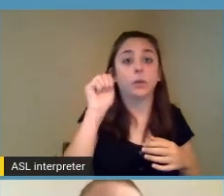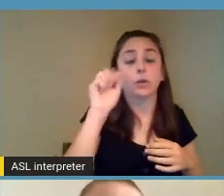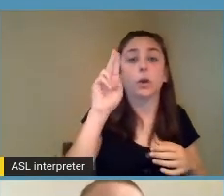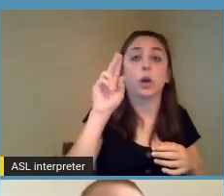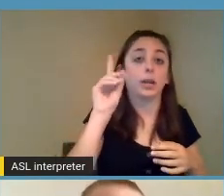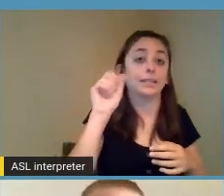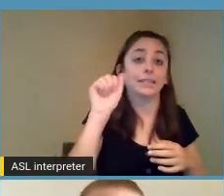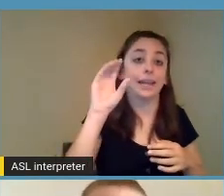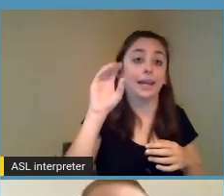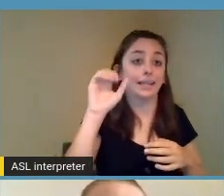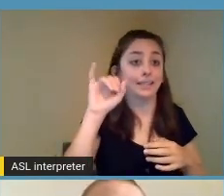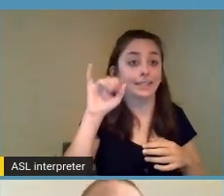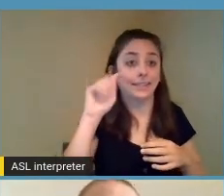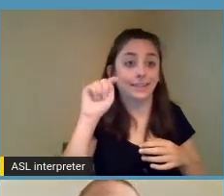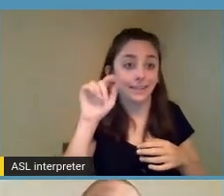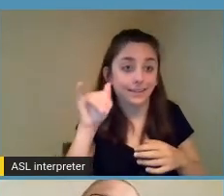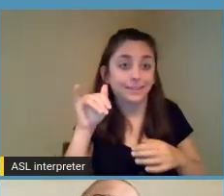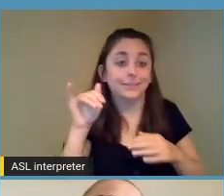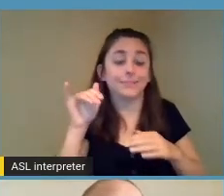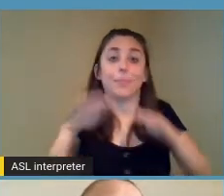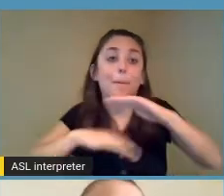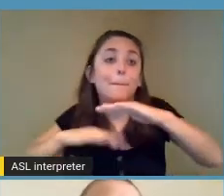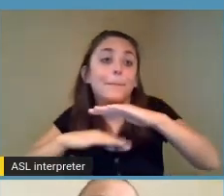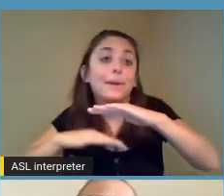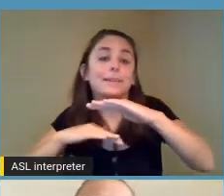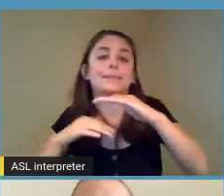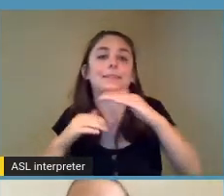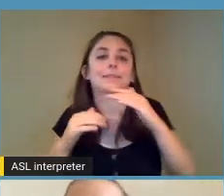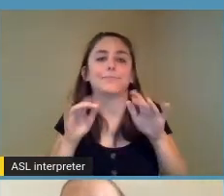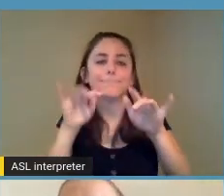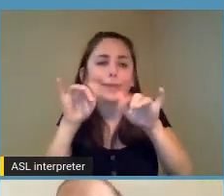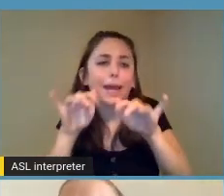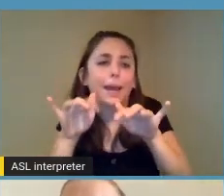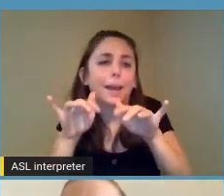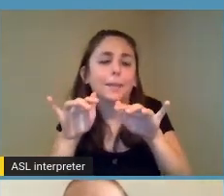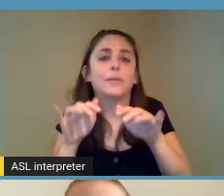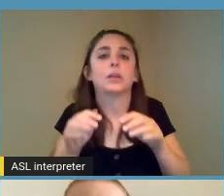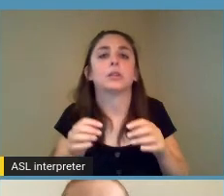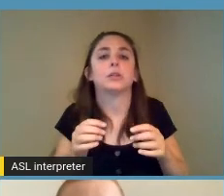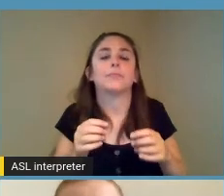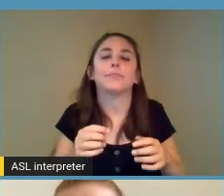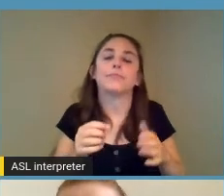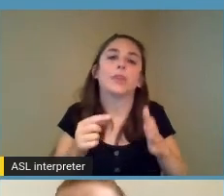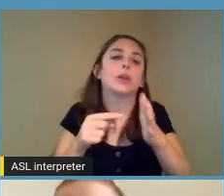will have an endless supply of tutorials on how to get started on audacity, which is what